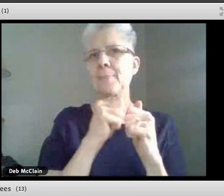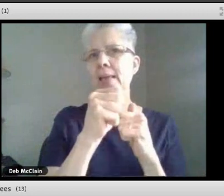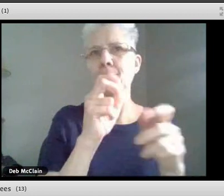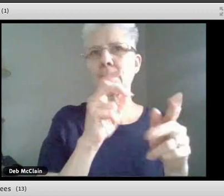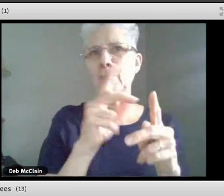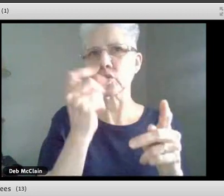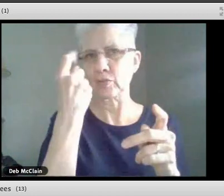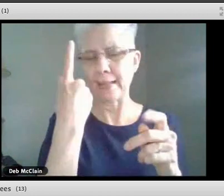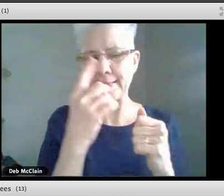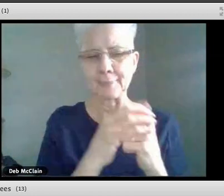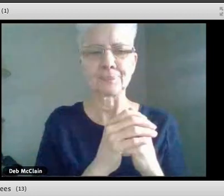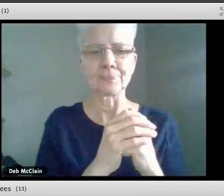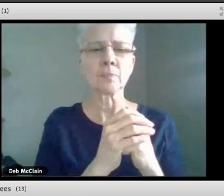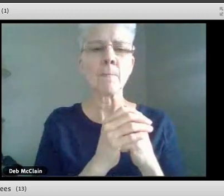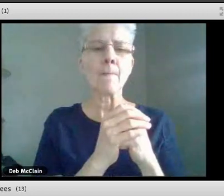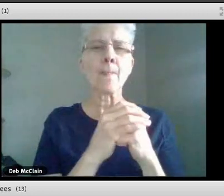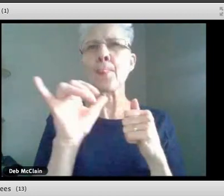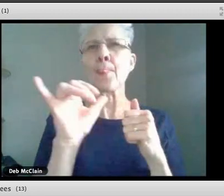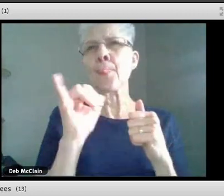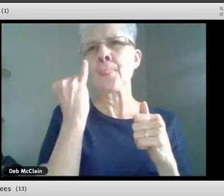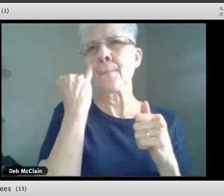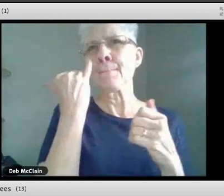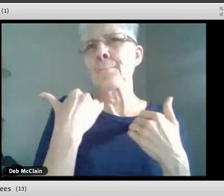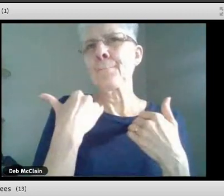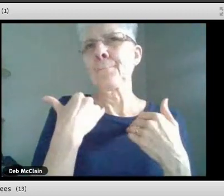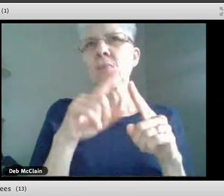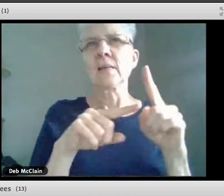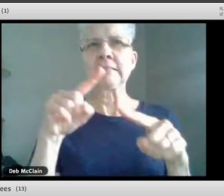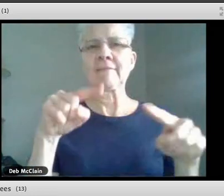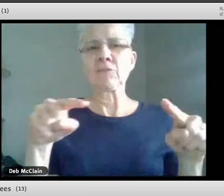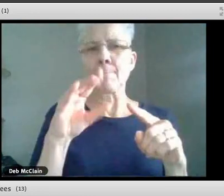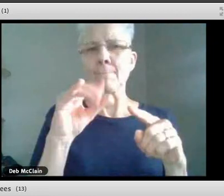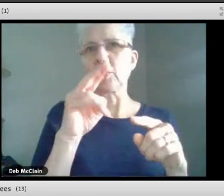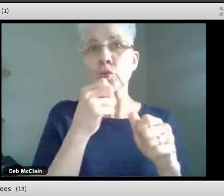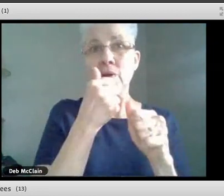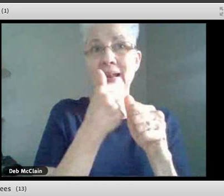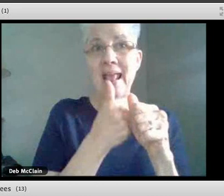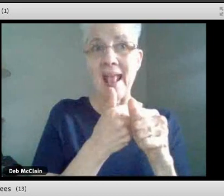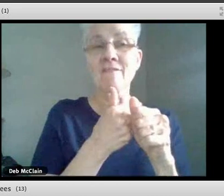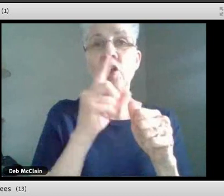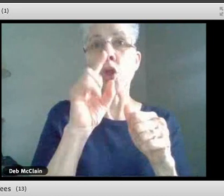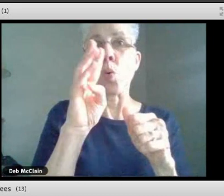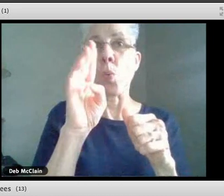So, like, if you have different menus on every single web page on your web page,